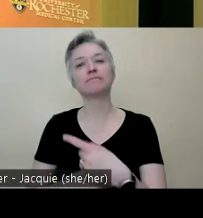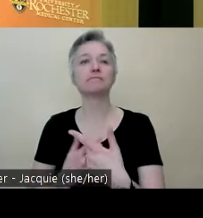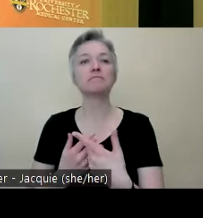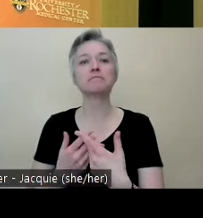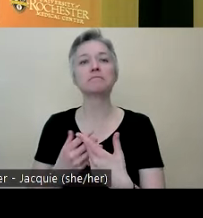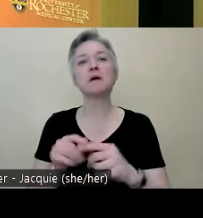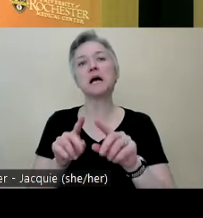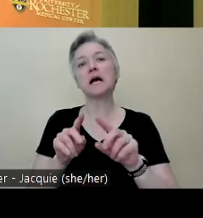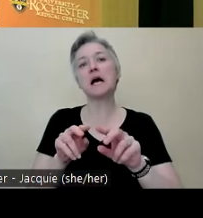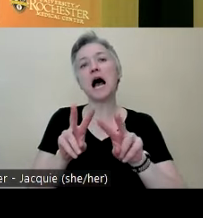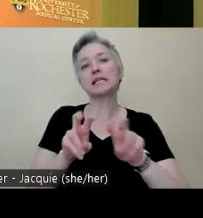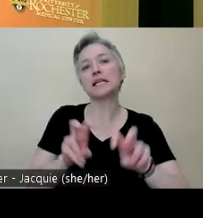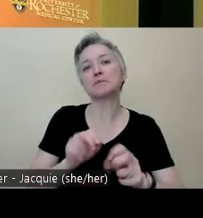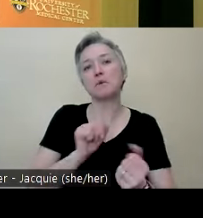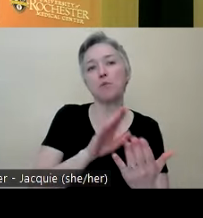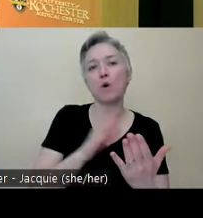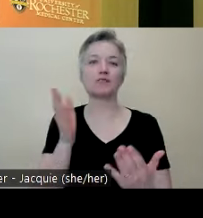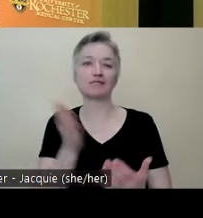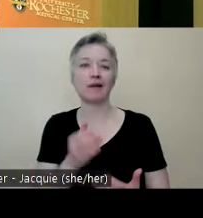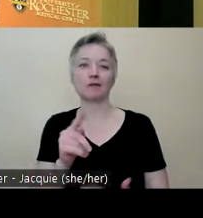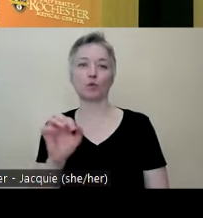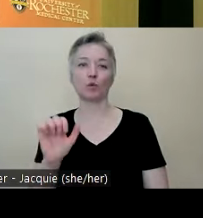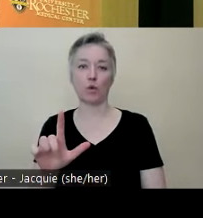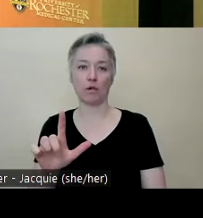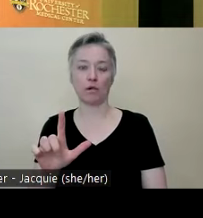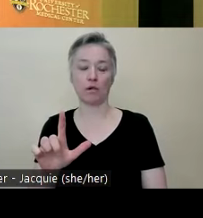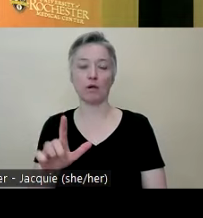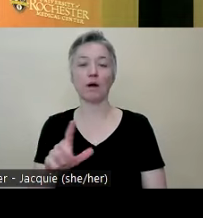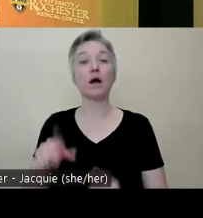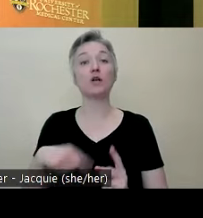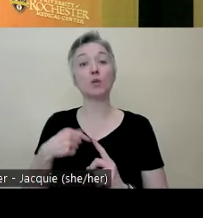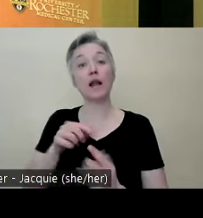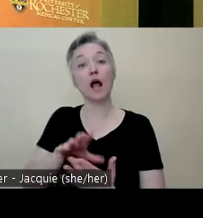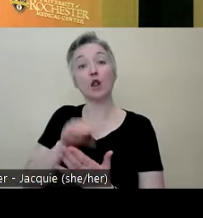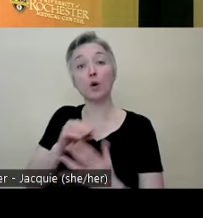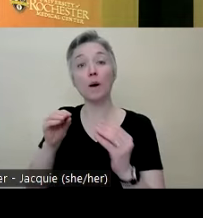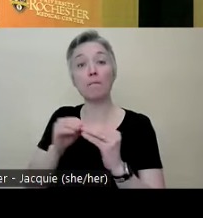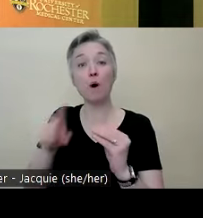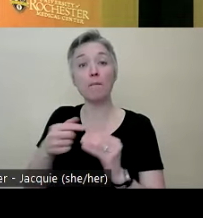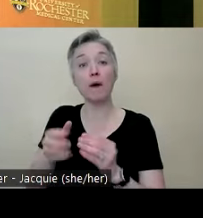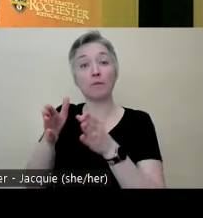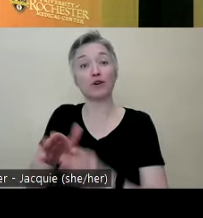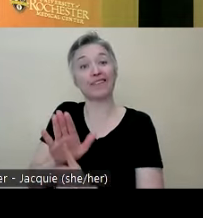I find really helpful when learning more about an individual's experience with sensory input